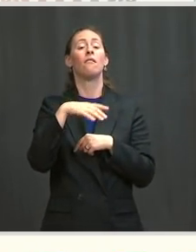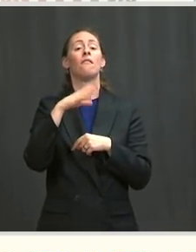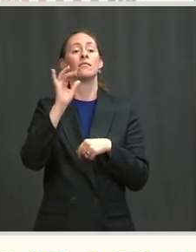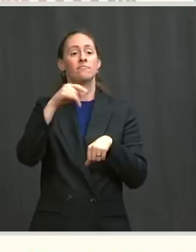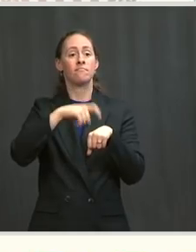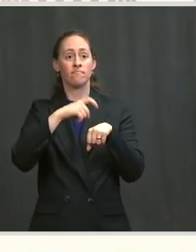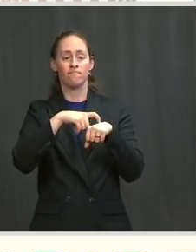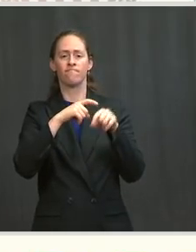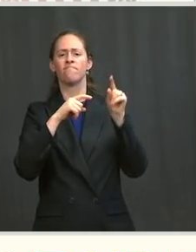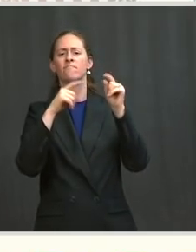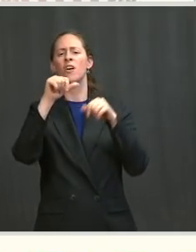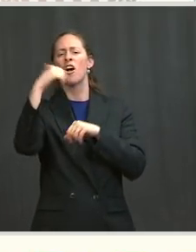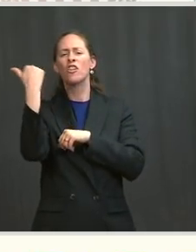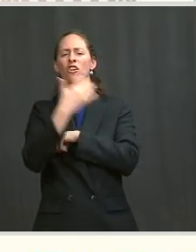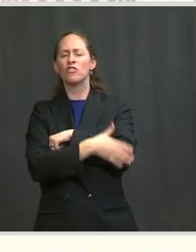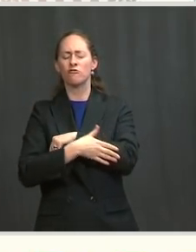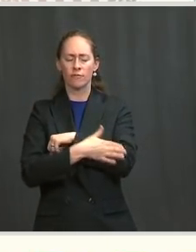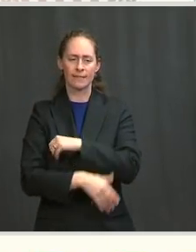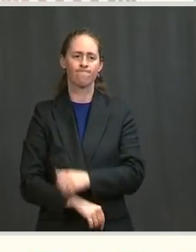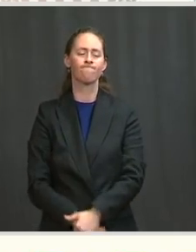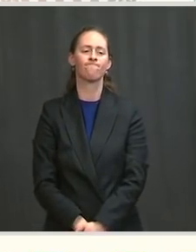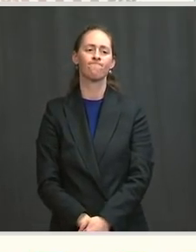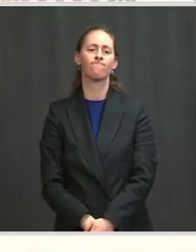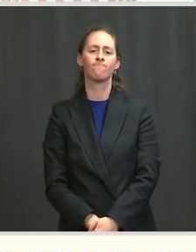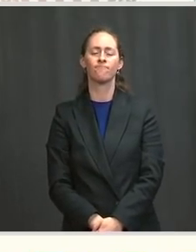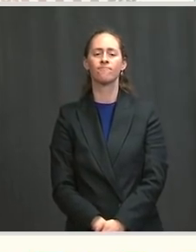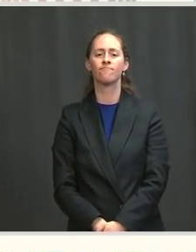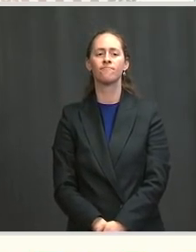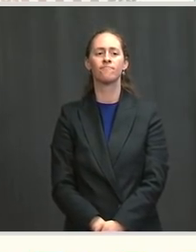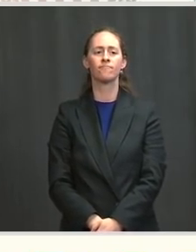And what he did --